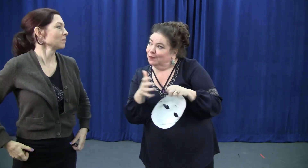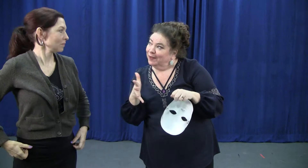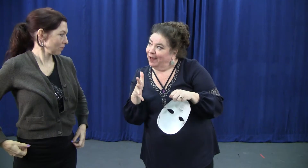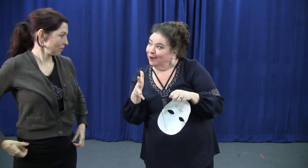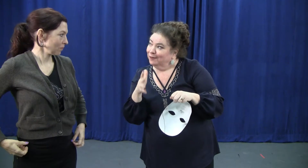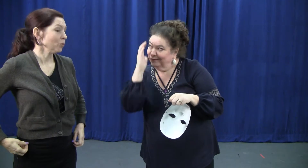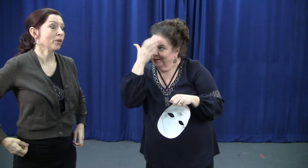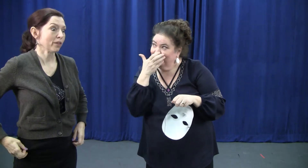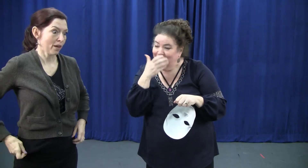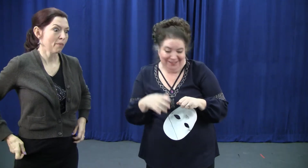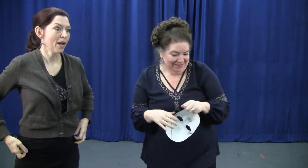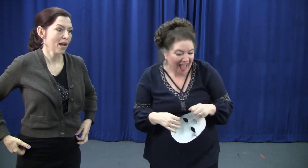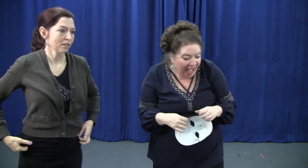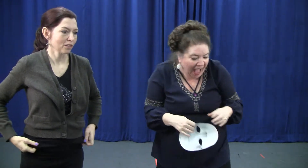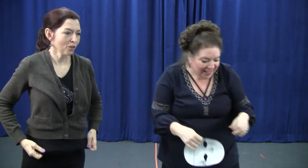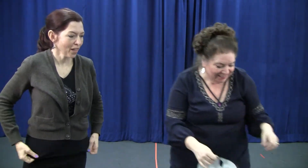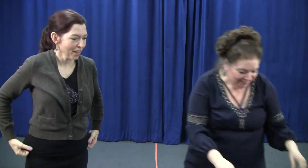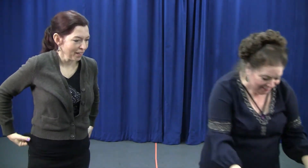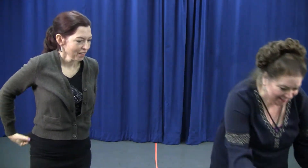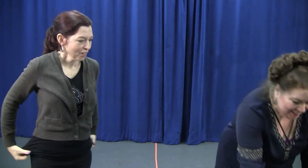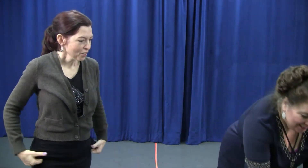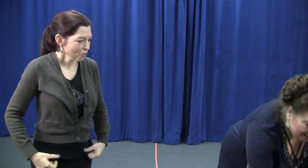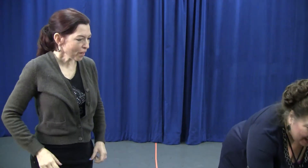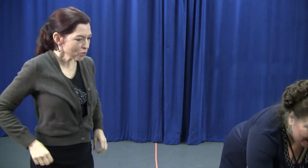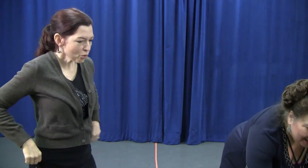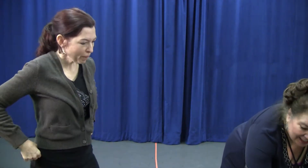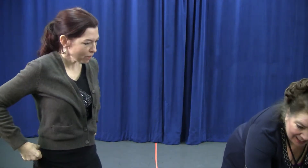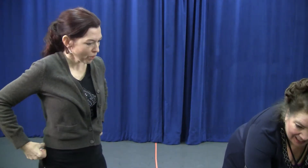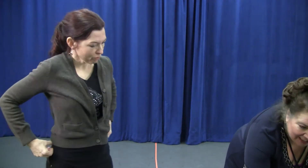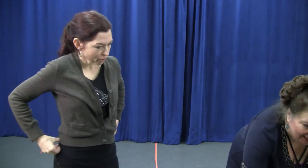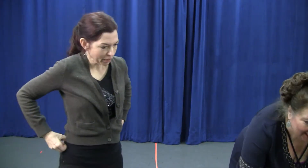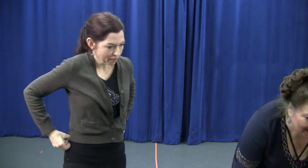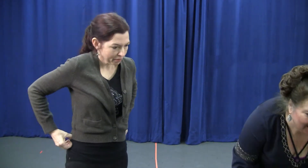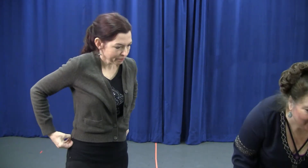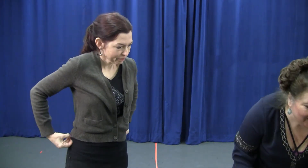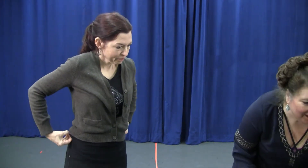without without a physical mask. (Heather) Okay why don't you pick one for me? (Luane) Okay